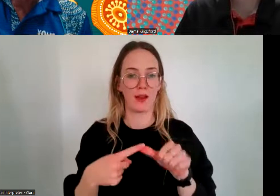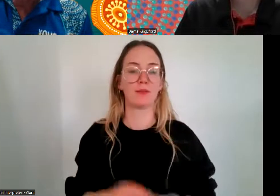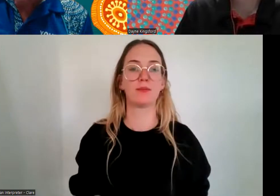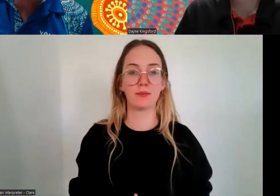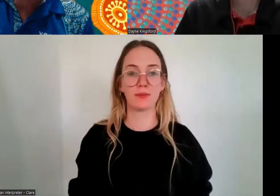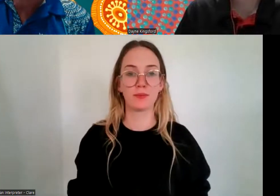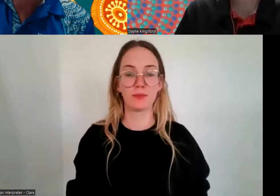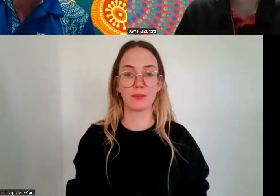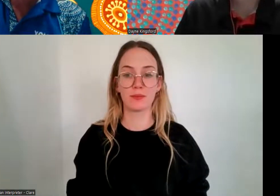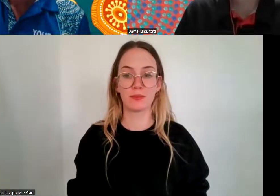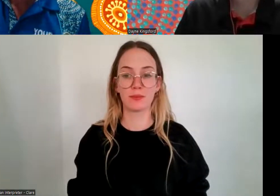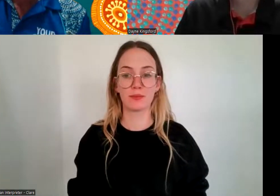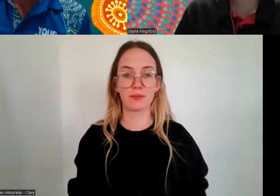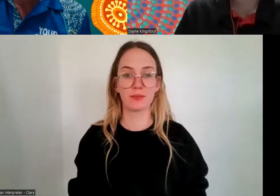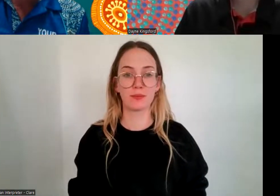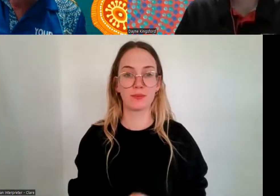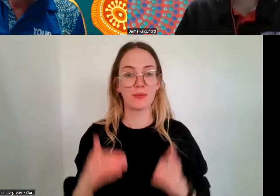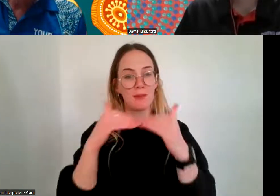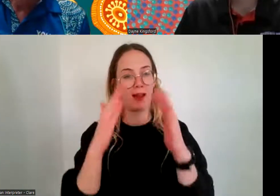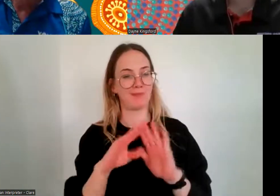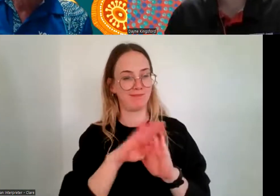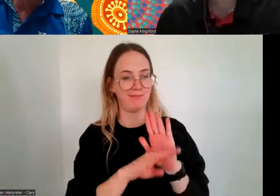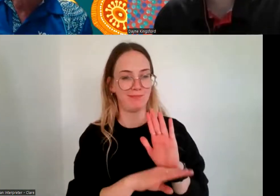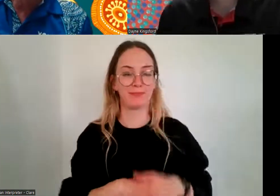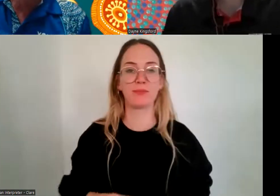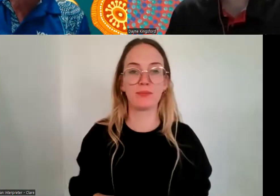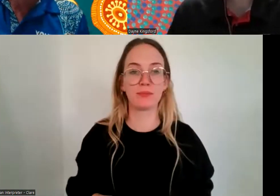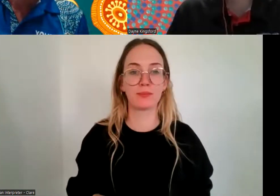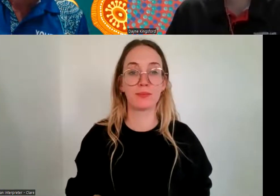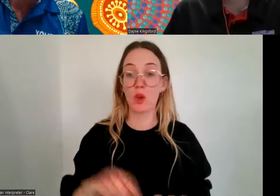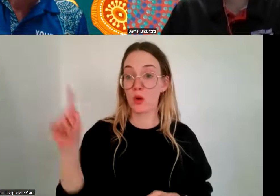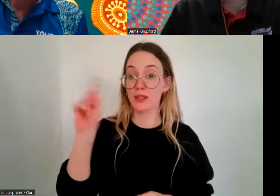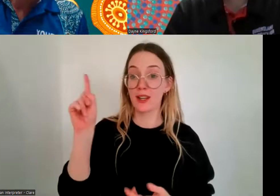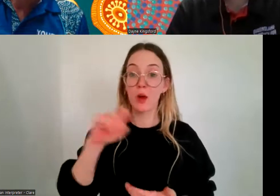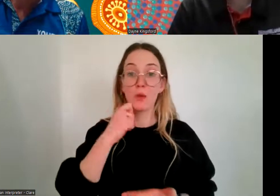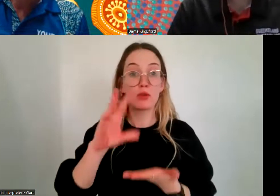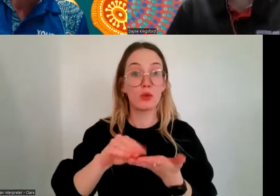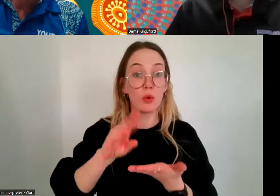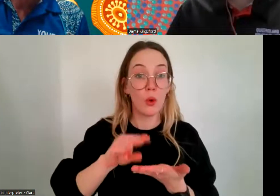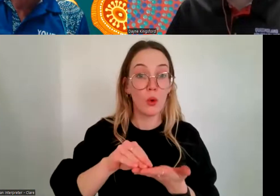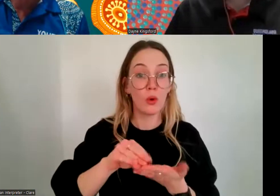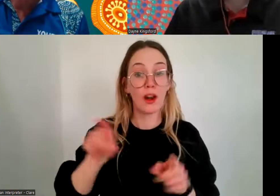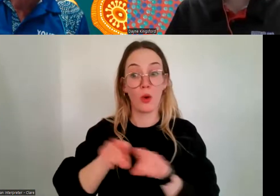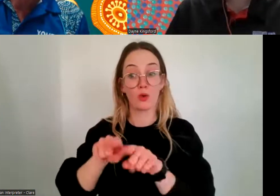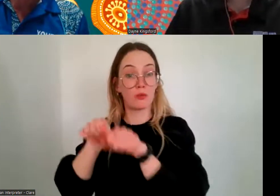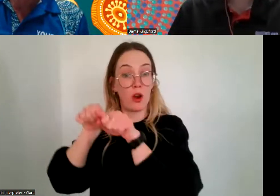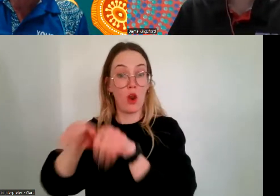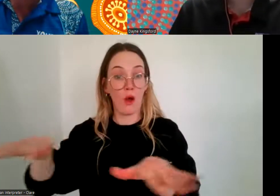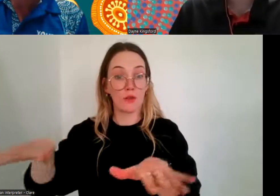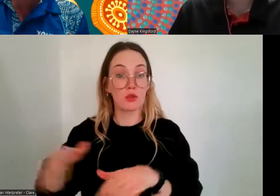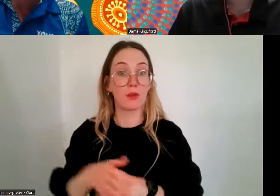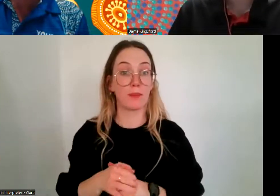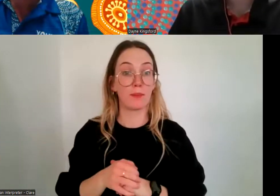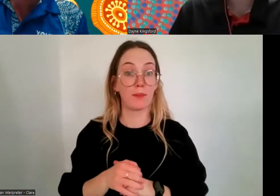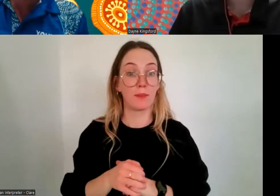Some housekeeping. The webinar today is being recorded as well as live streamed to Facebook.